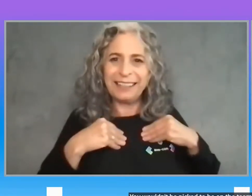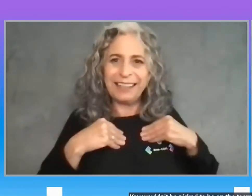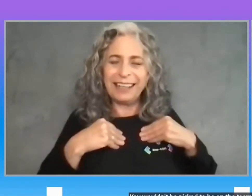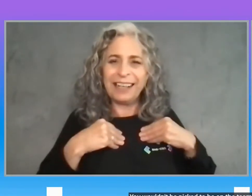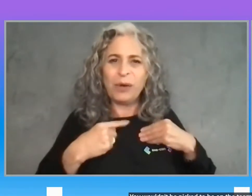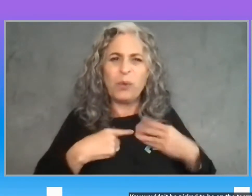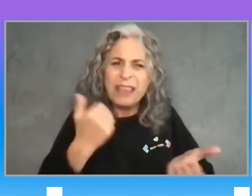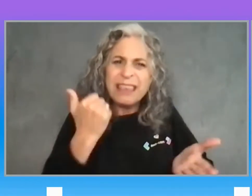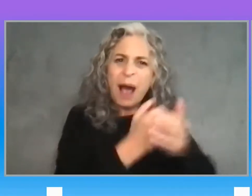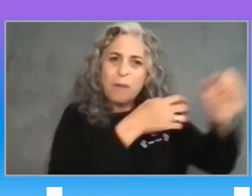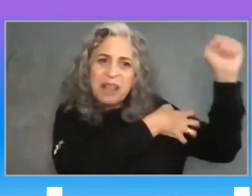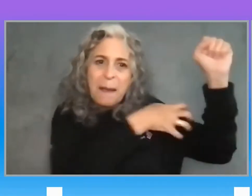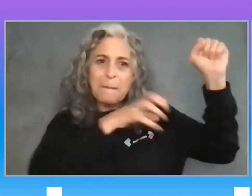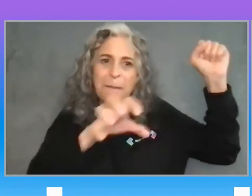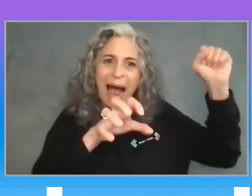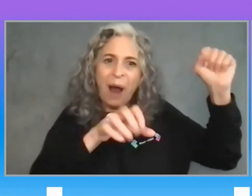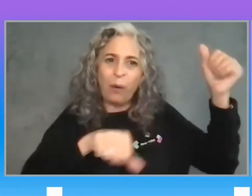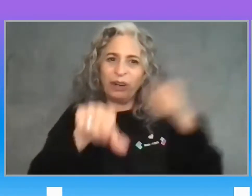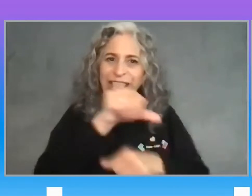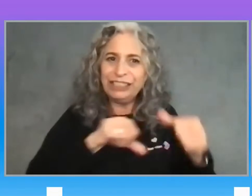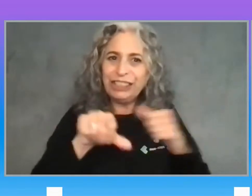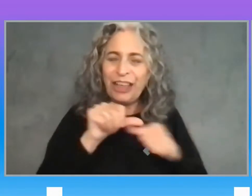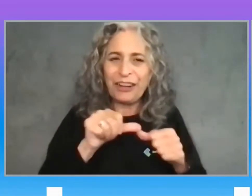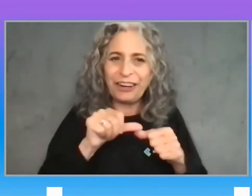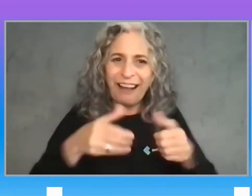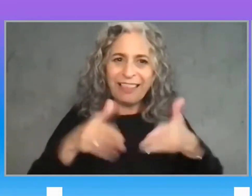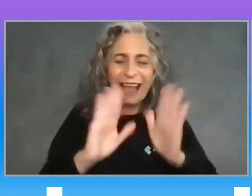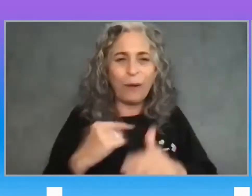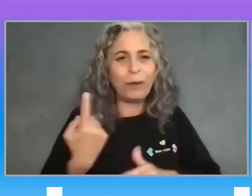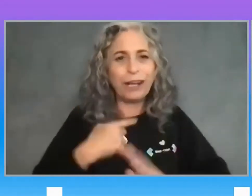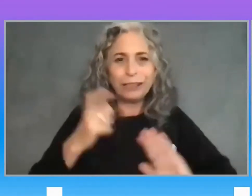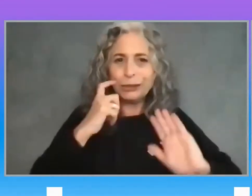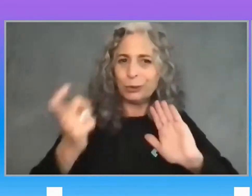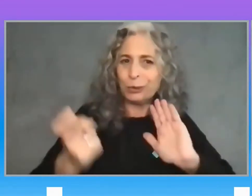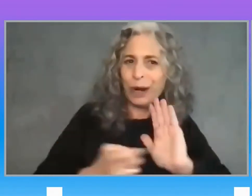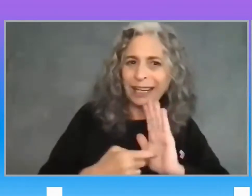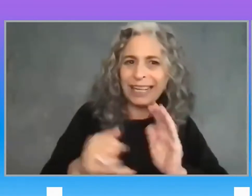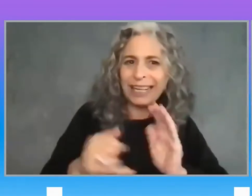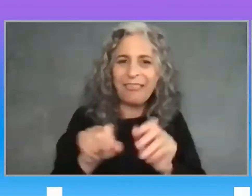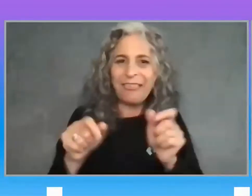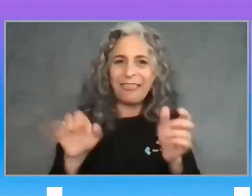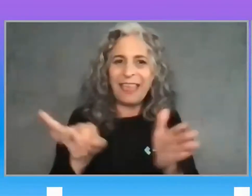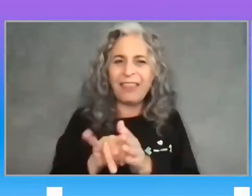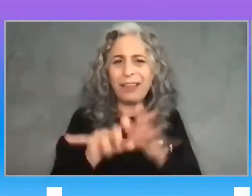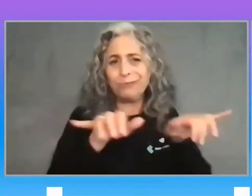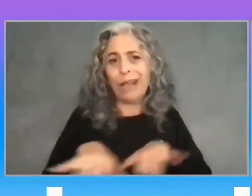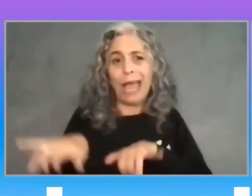young, we. Have to empower each other. It was allowing us to recognize